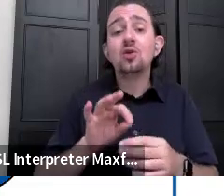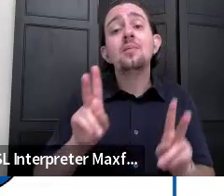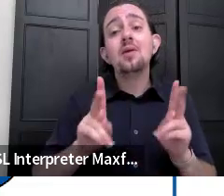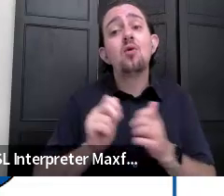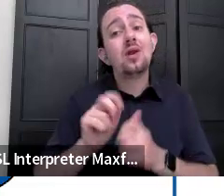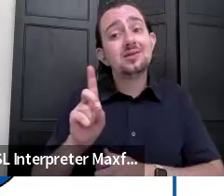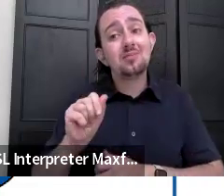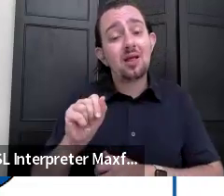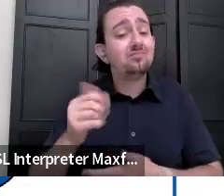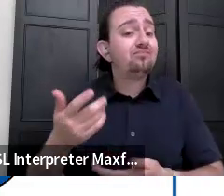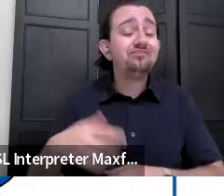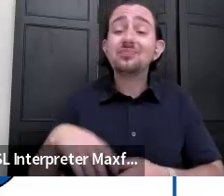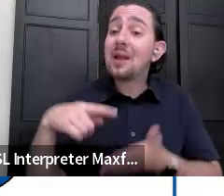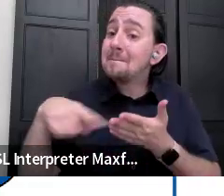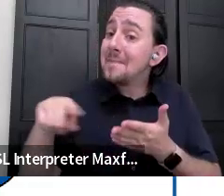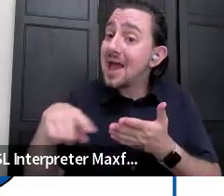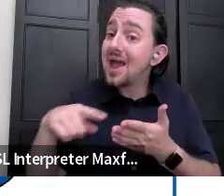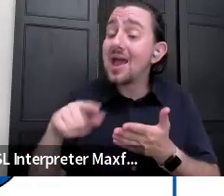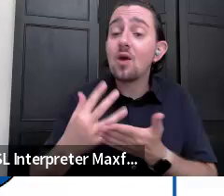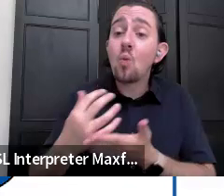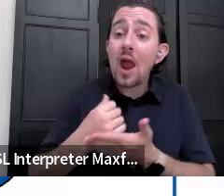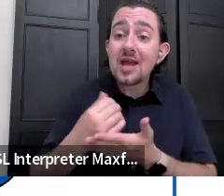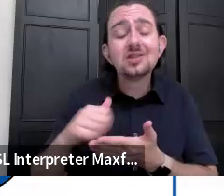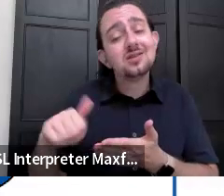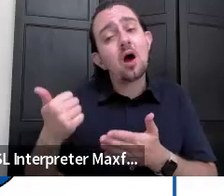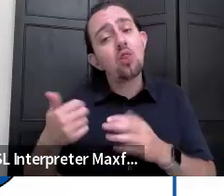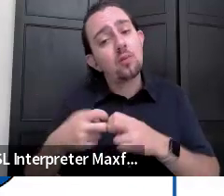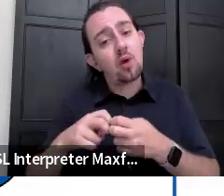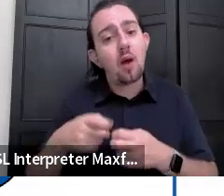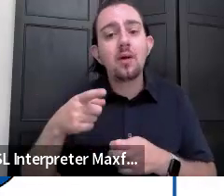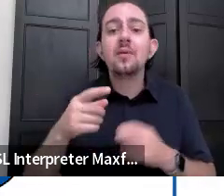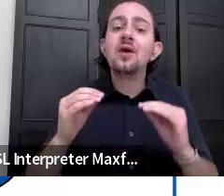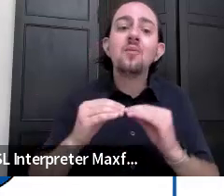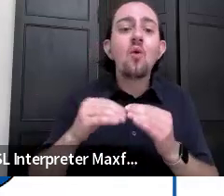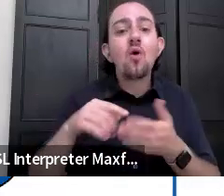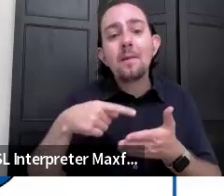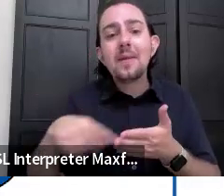They are paying essentially wages for peace work and not allowing people to kind of move